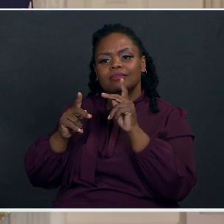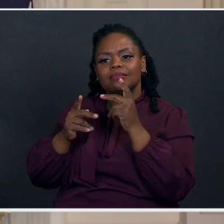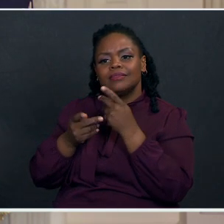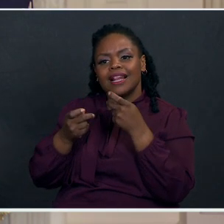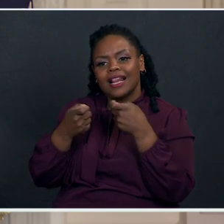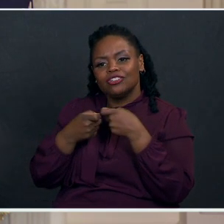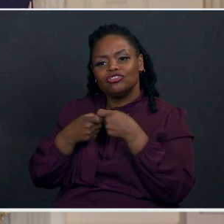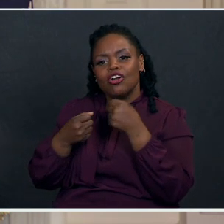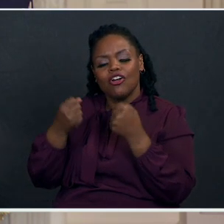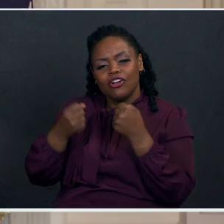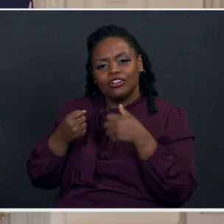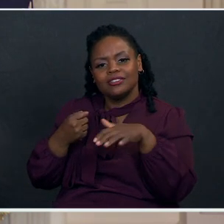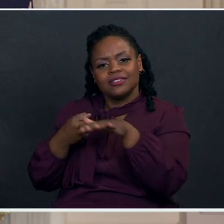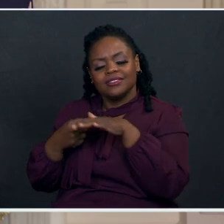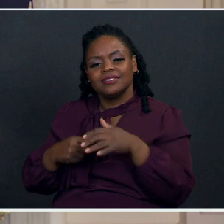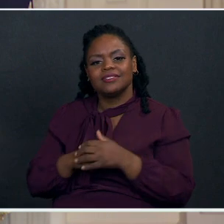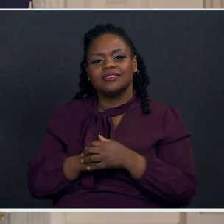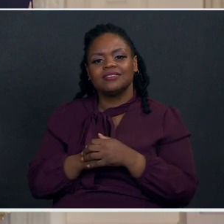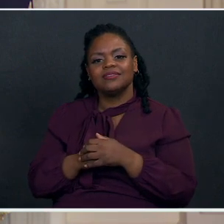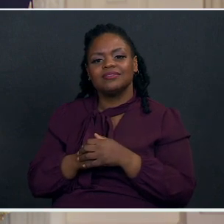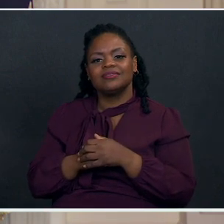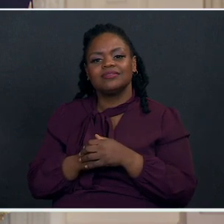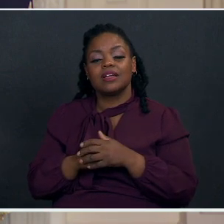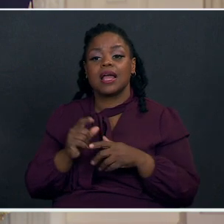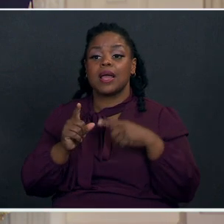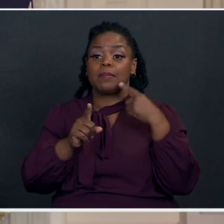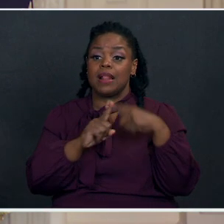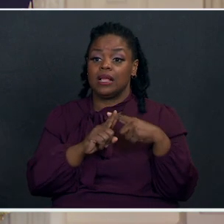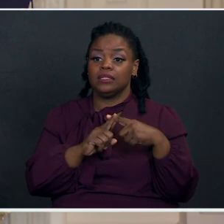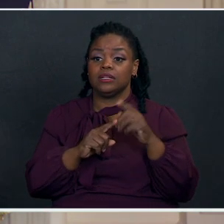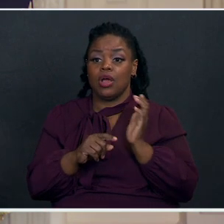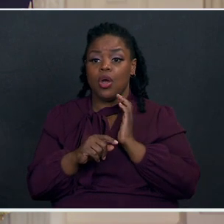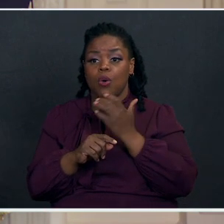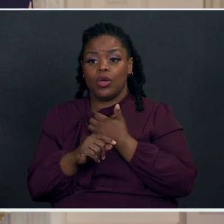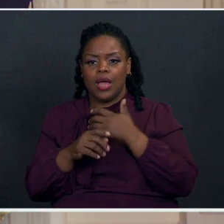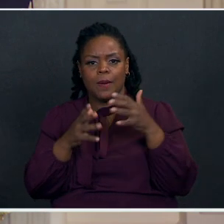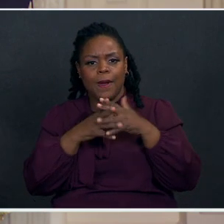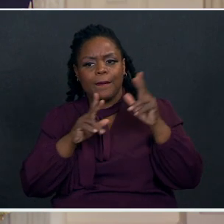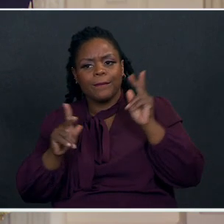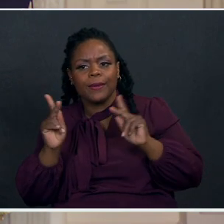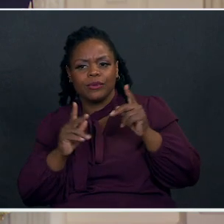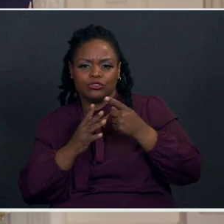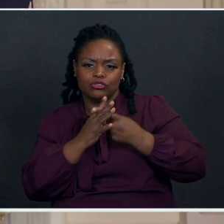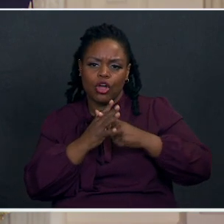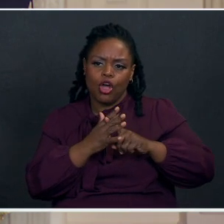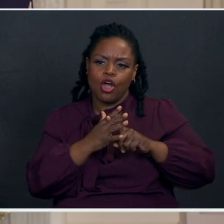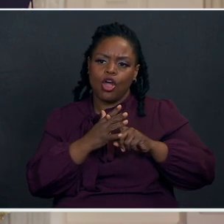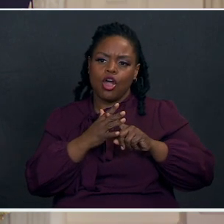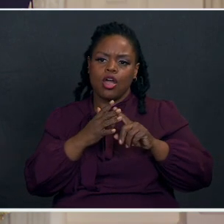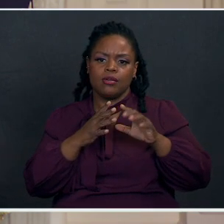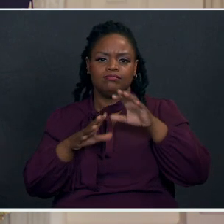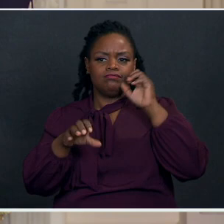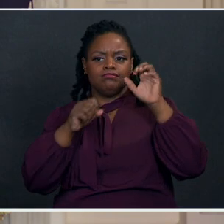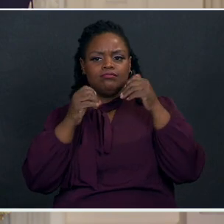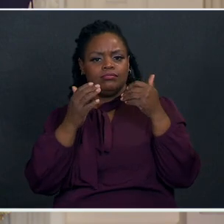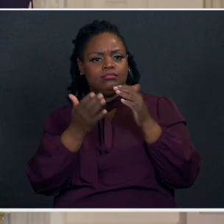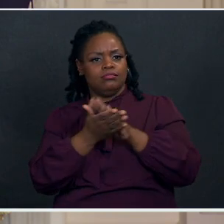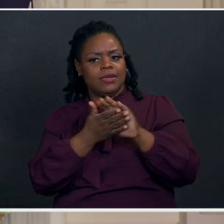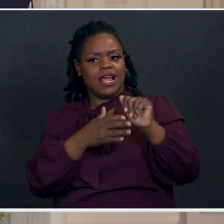and the residents of our cities and towns breathing cleaner air, and fewer kids living with asthma and dying from it.